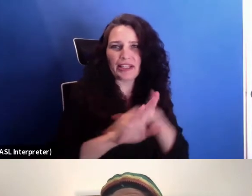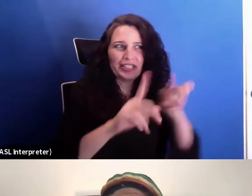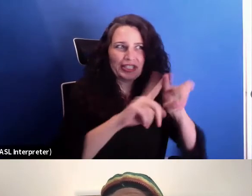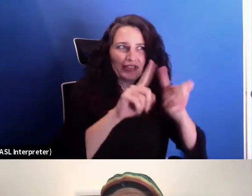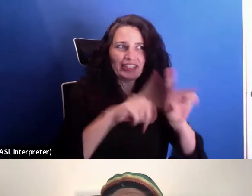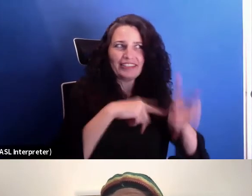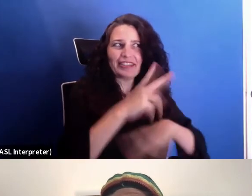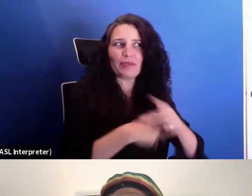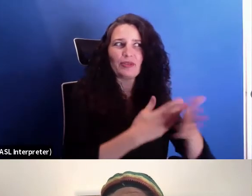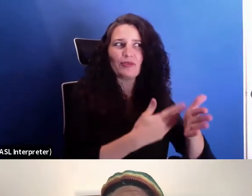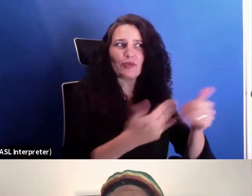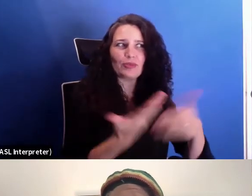because of our film.